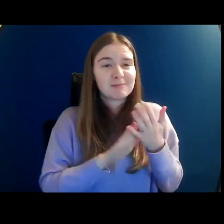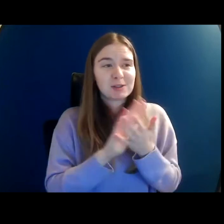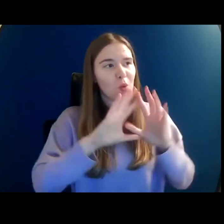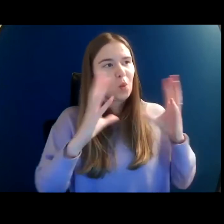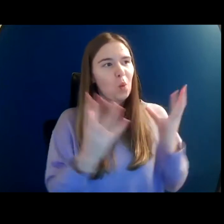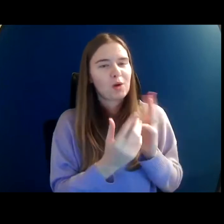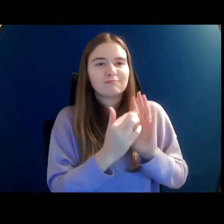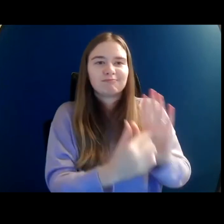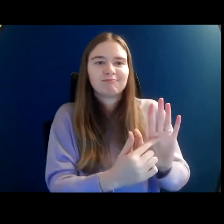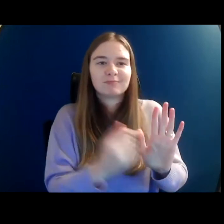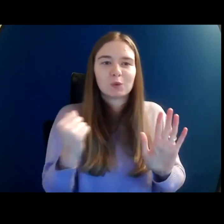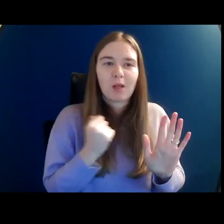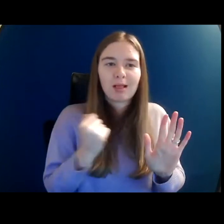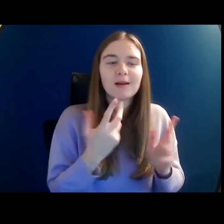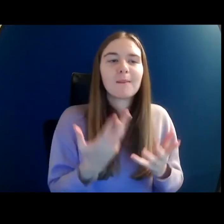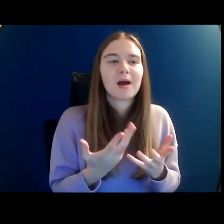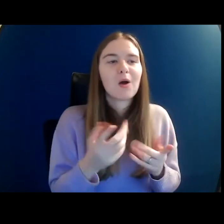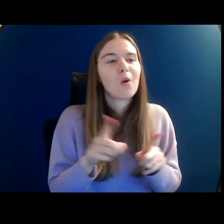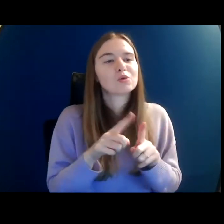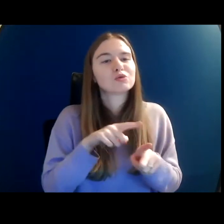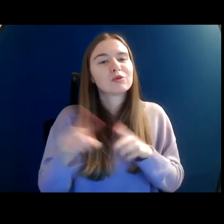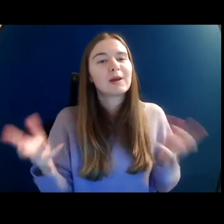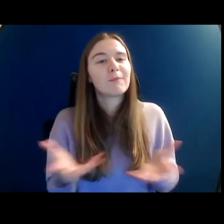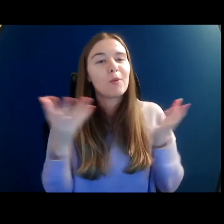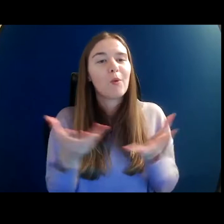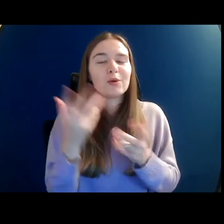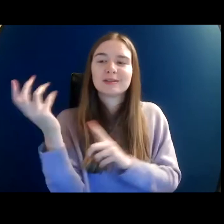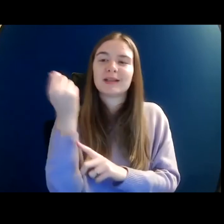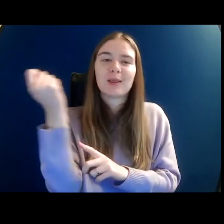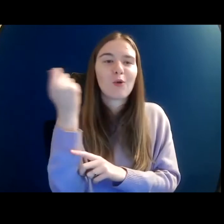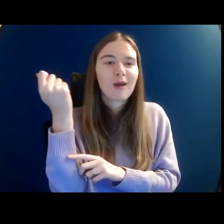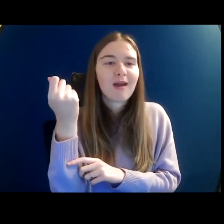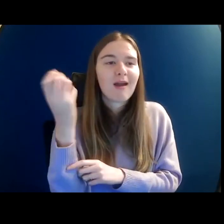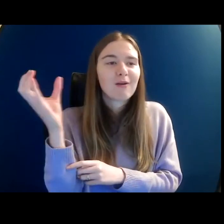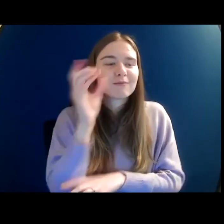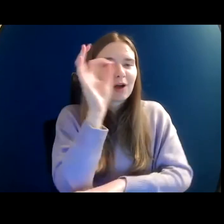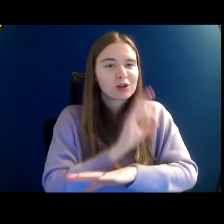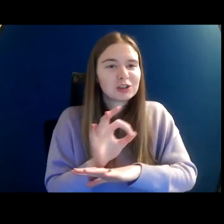it also provides us with a springboard to promote and celebrate the contribution of art and architecture at home,